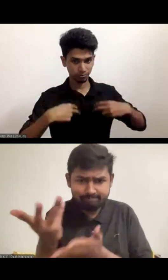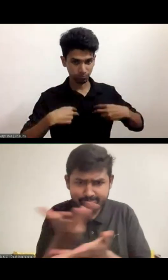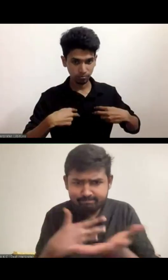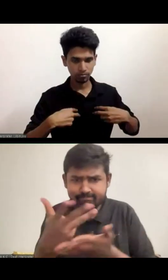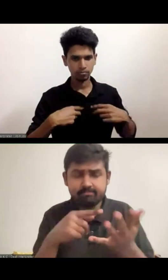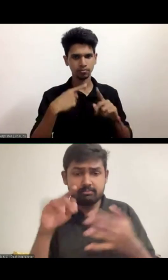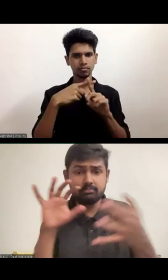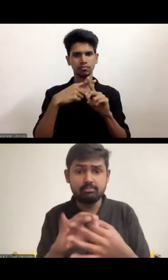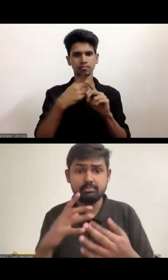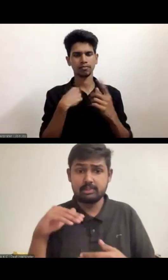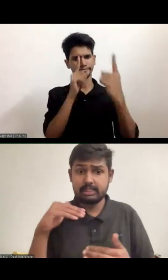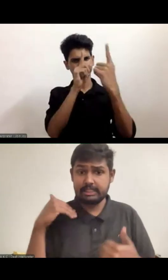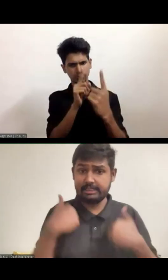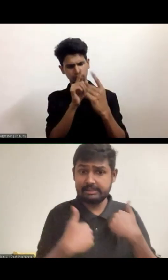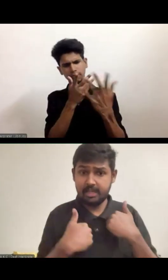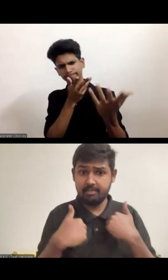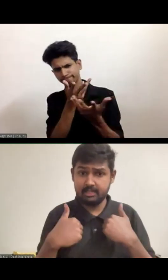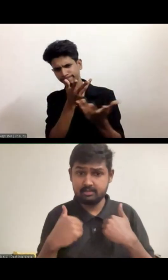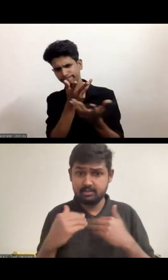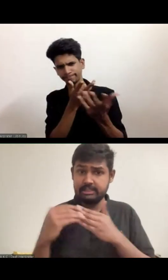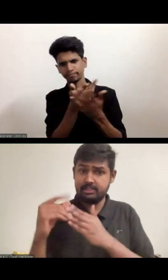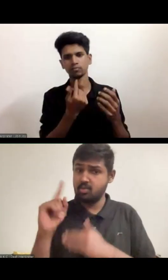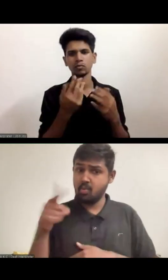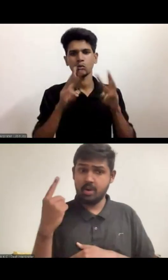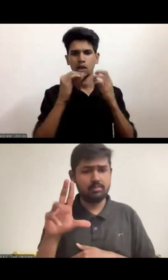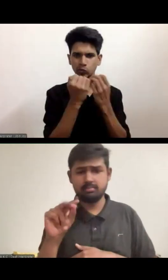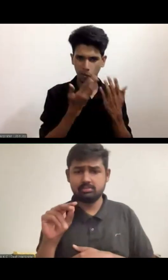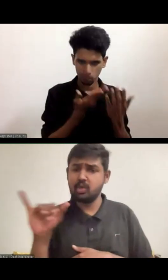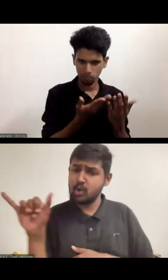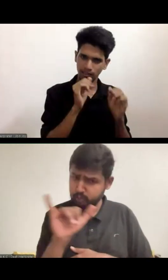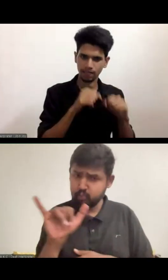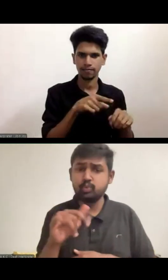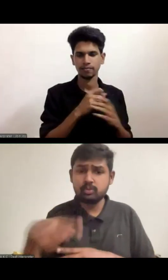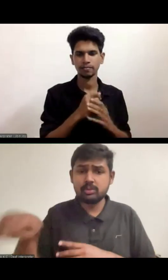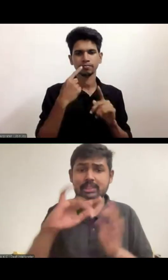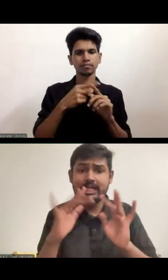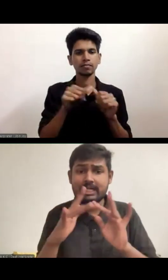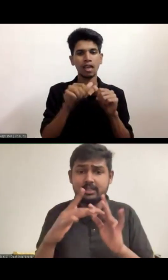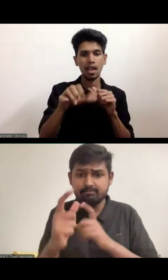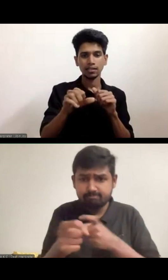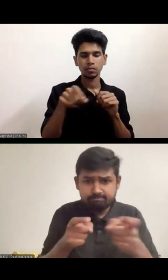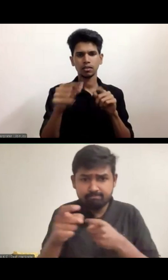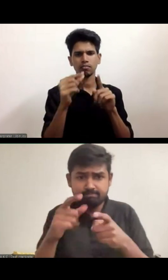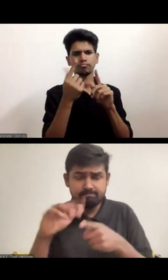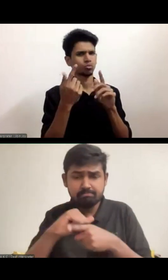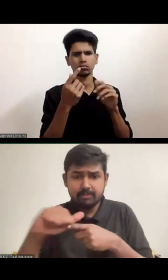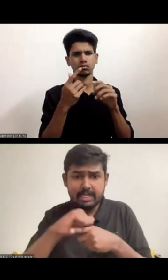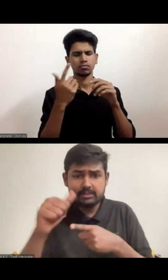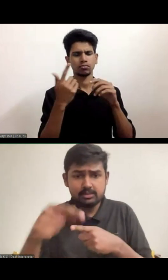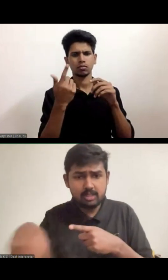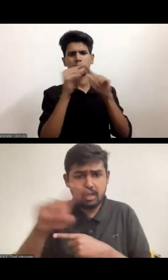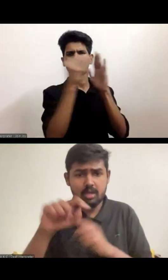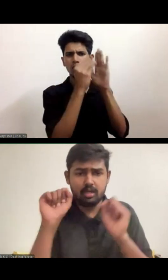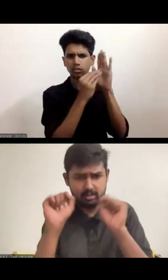accessibility policy framework, understanding the interlinkages between digital accessibility for